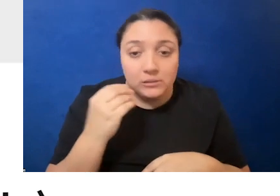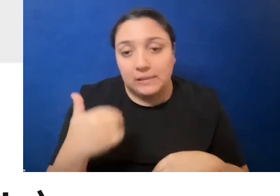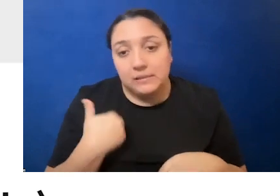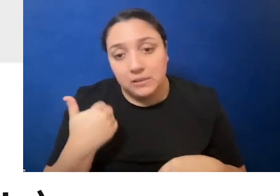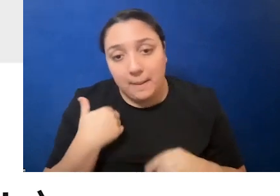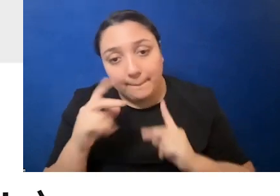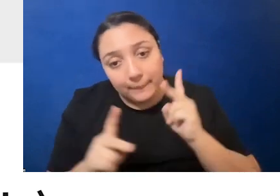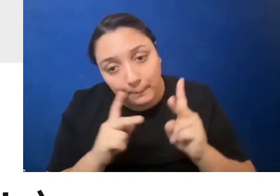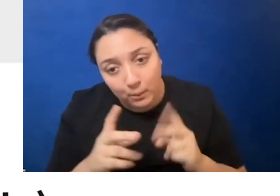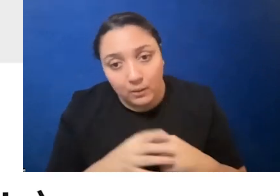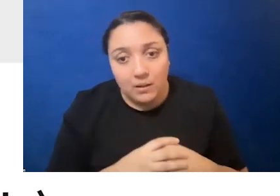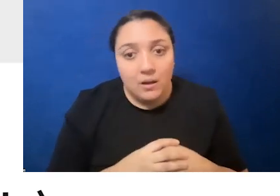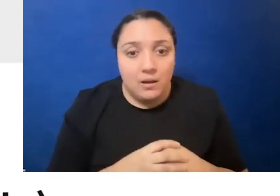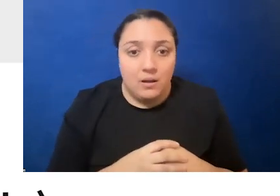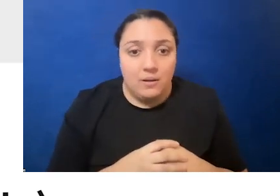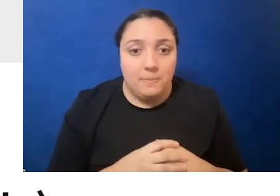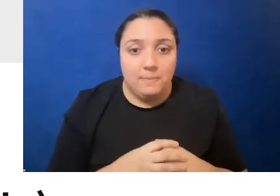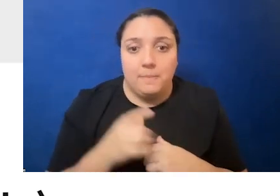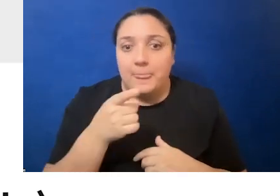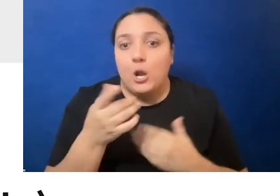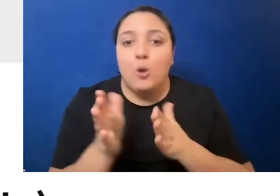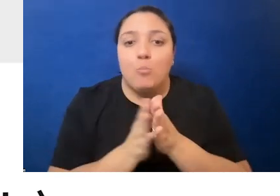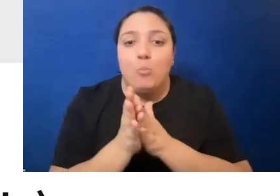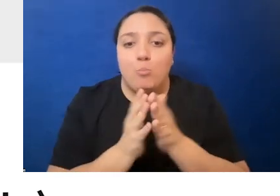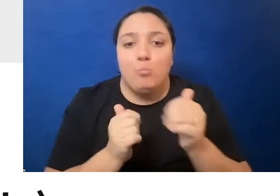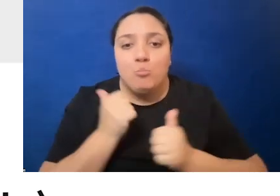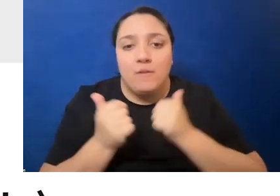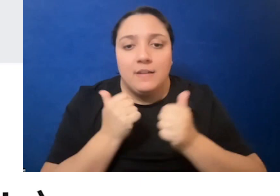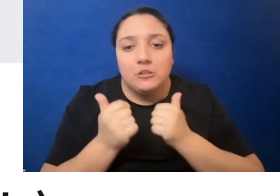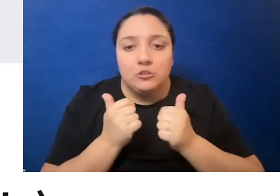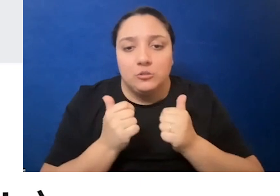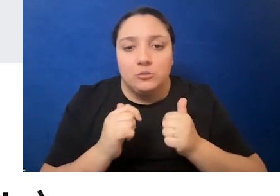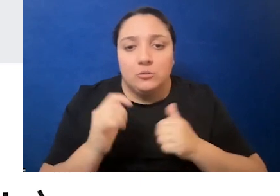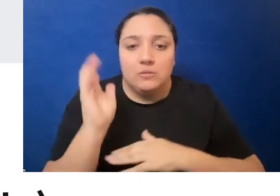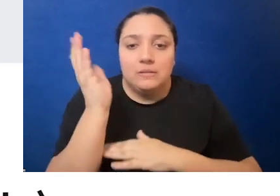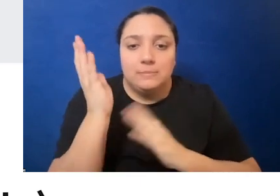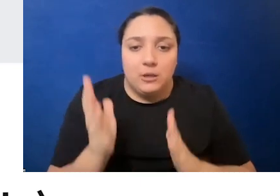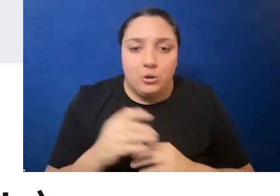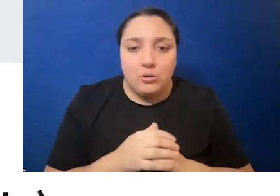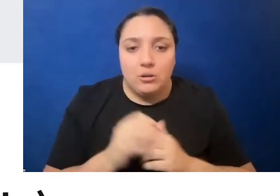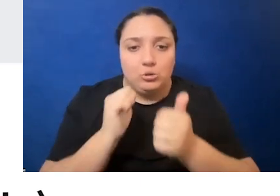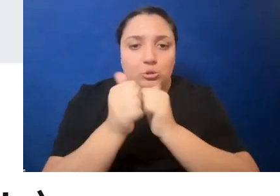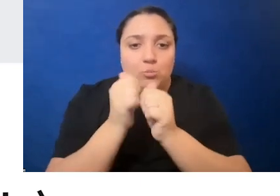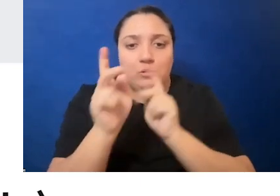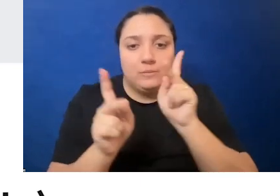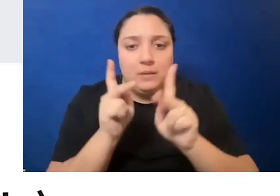AND TALKING ABOUT BULLYING AND THEIR EXPERIENCES AS YOUNG PEOPLE AND YOU KNOW, THEY ARE